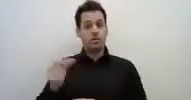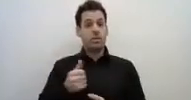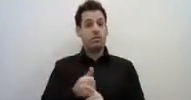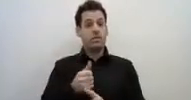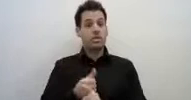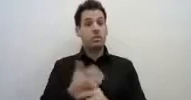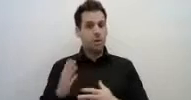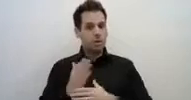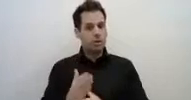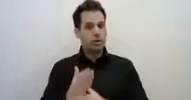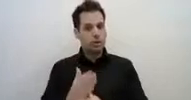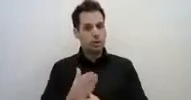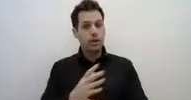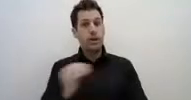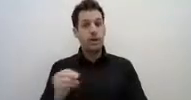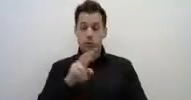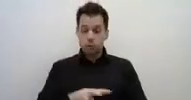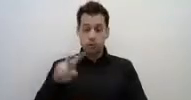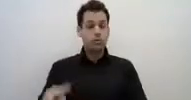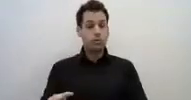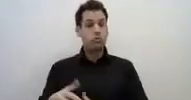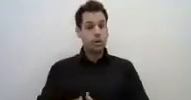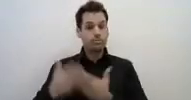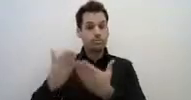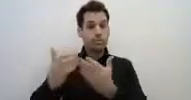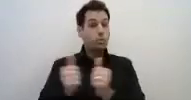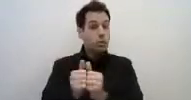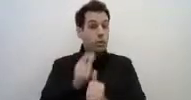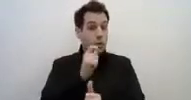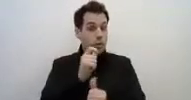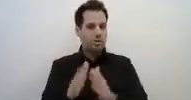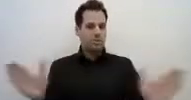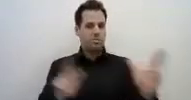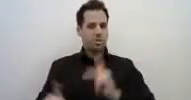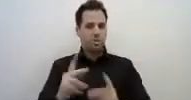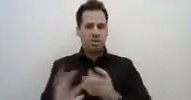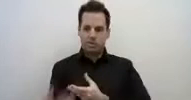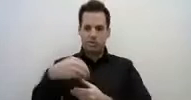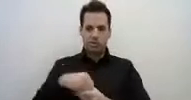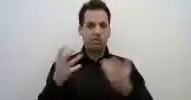and 22 recommendations with the public via a news release on november 10th of this year and